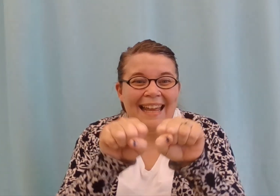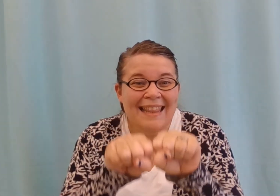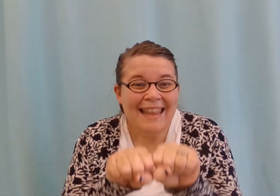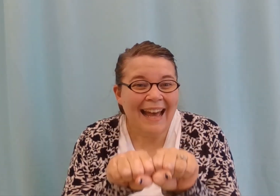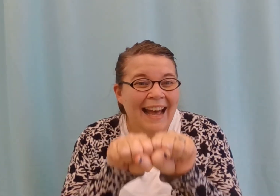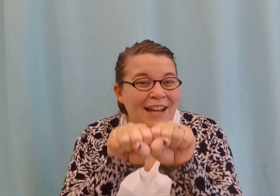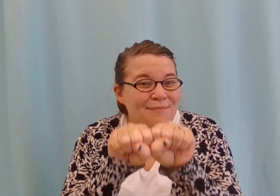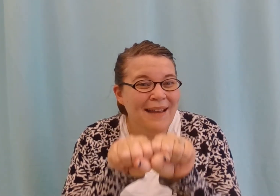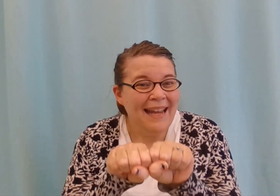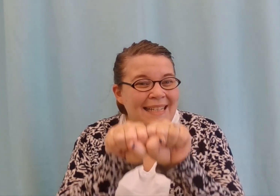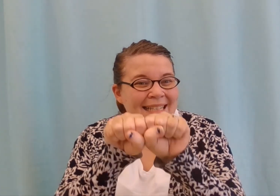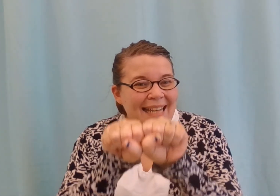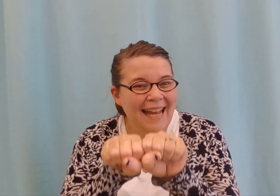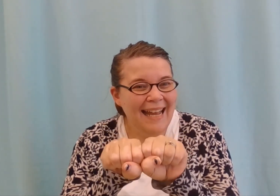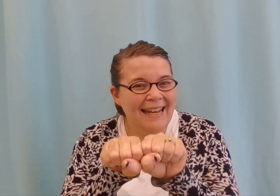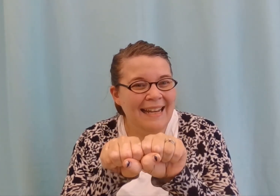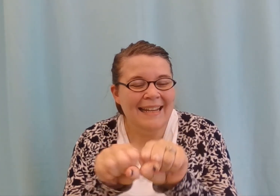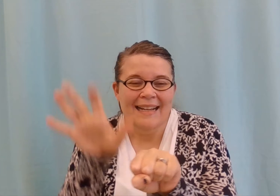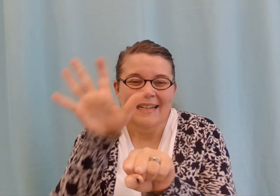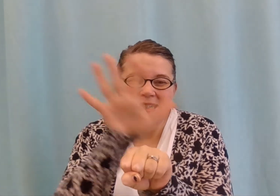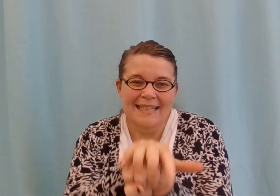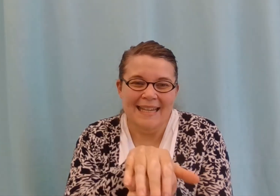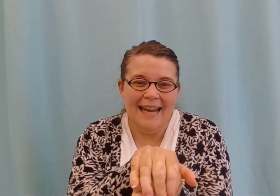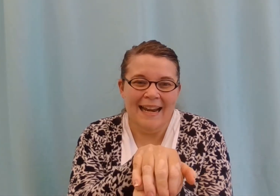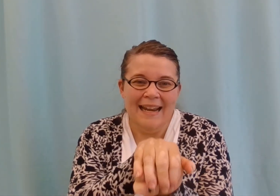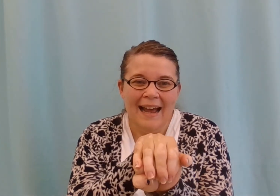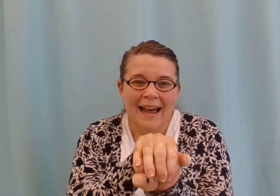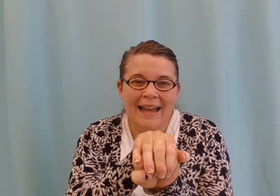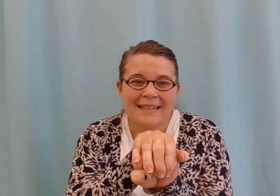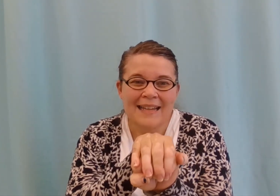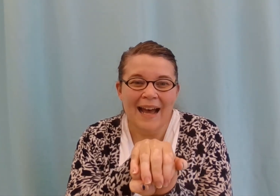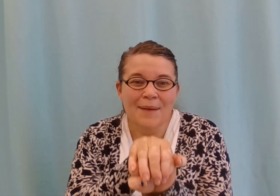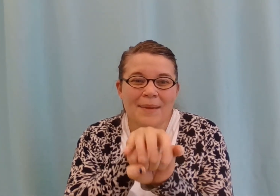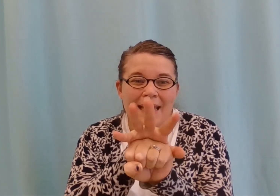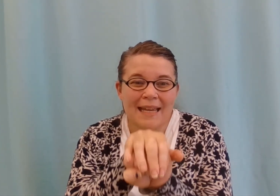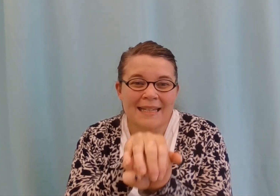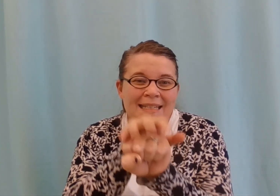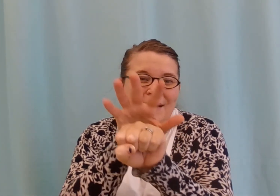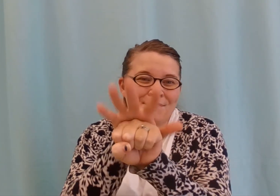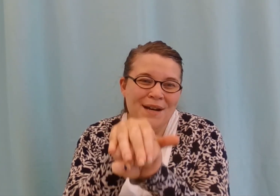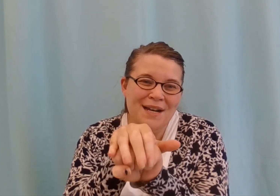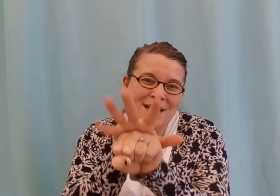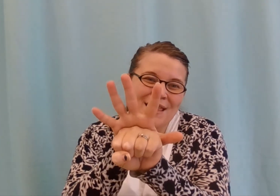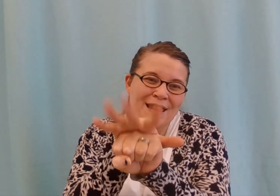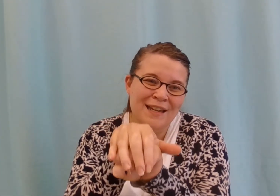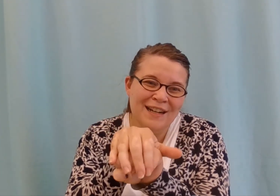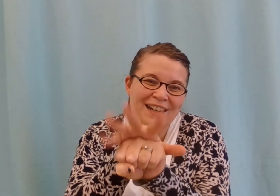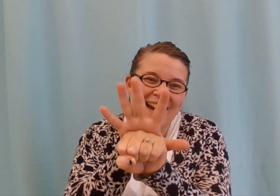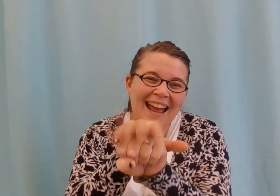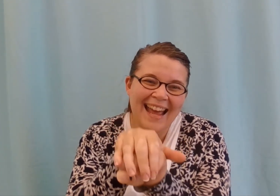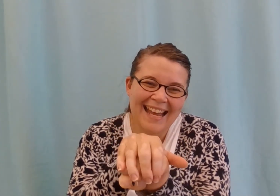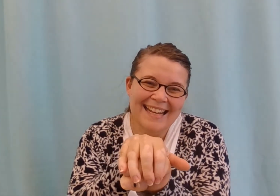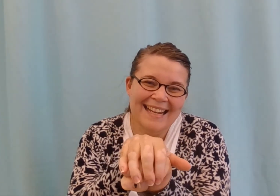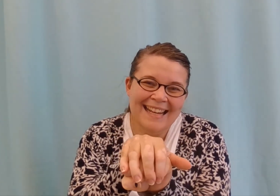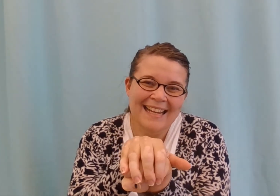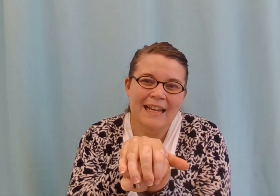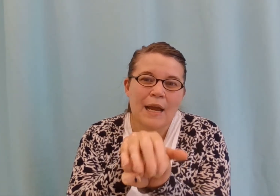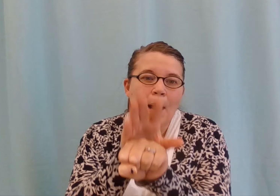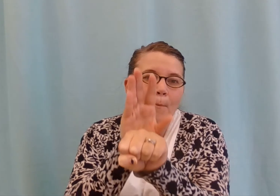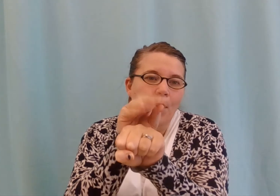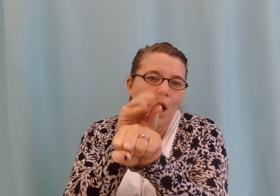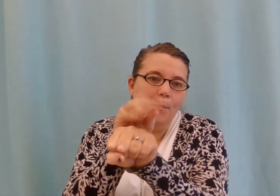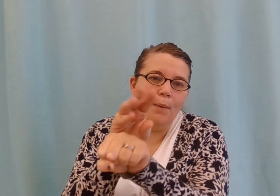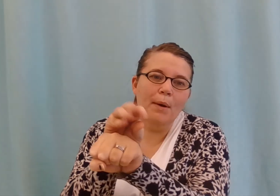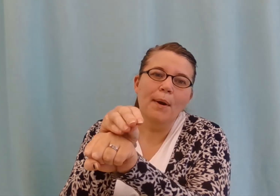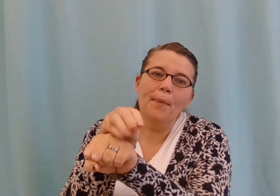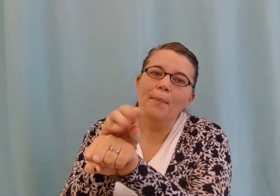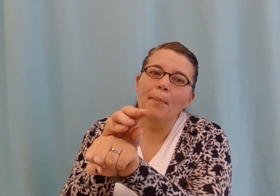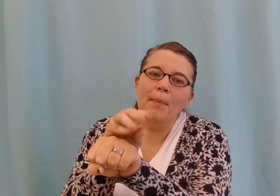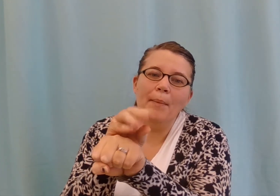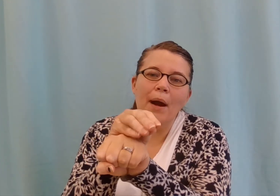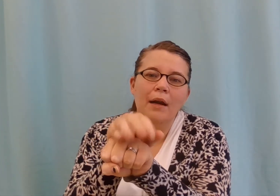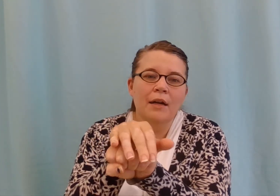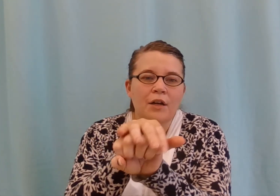and that makes ten. Sitting on top is the mother hen. Bock, bock, bock, bock, bock, bock, bock.